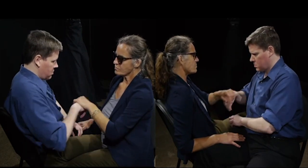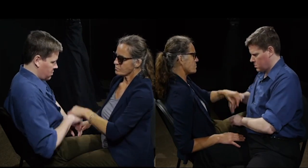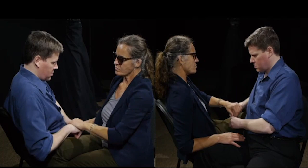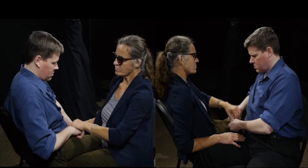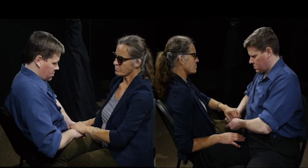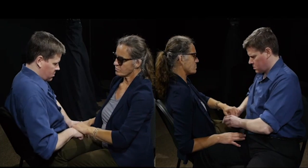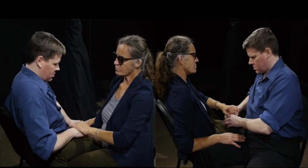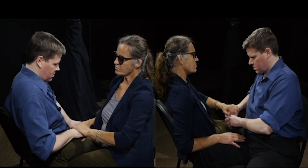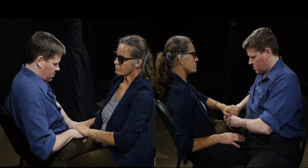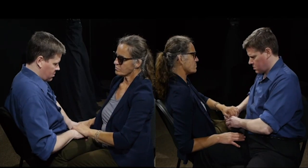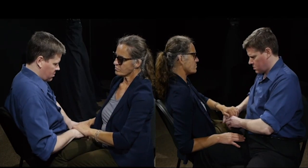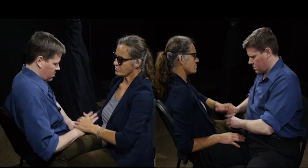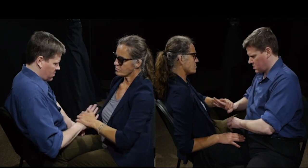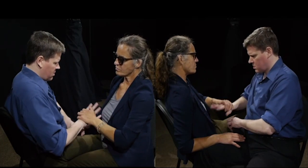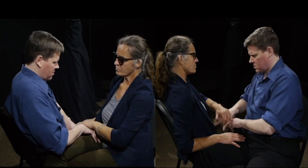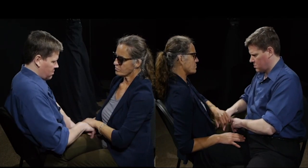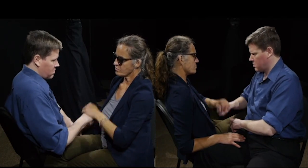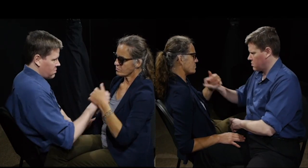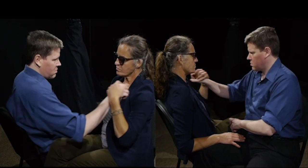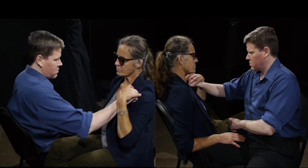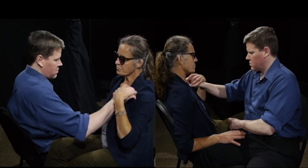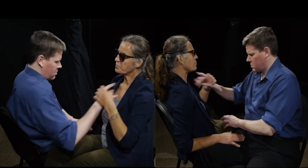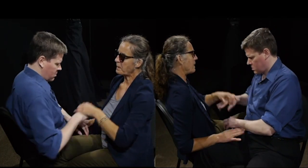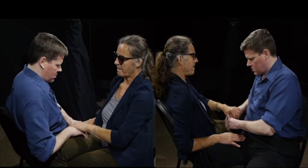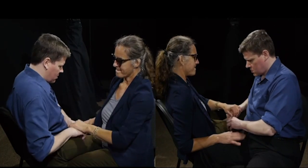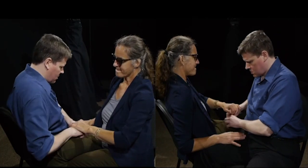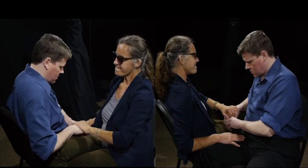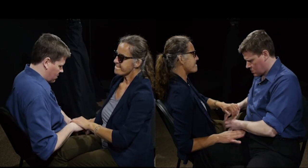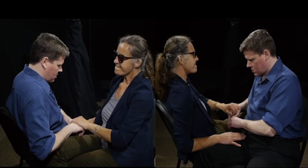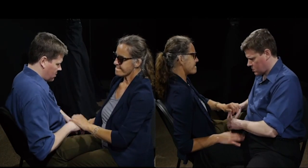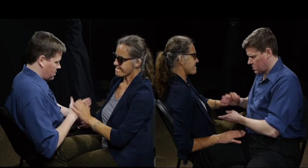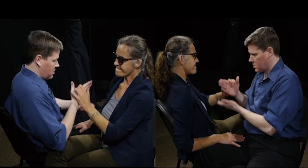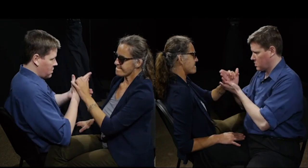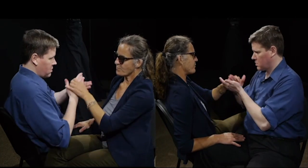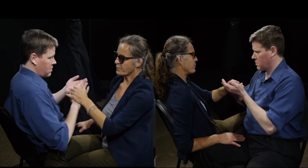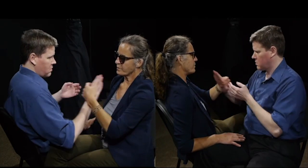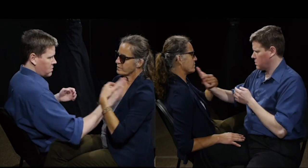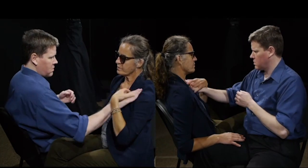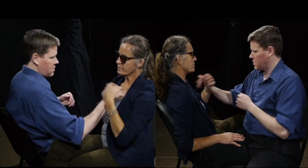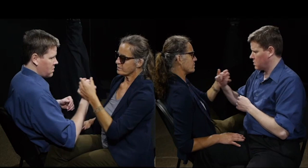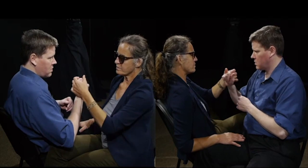As it continues to evolve we find ourselves borrowing some ASL words,